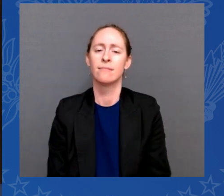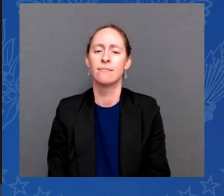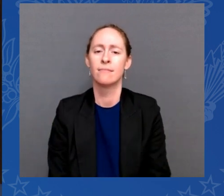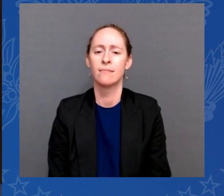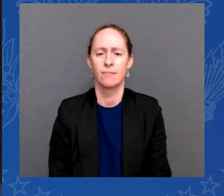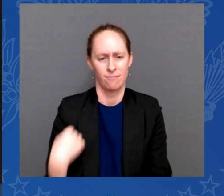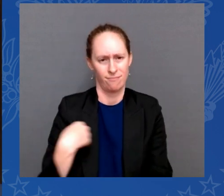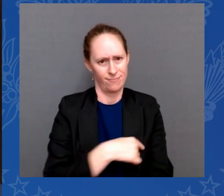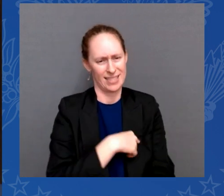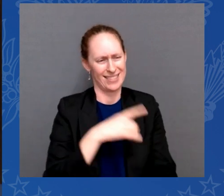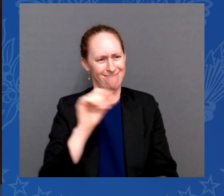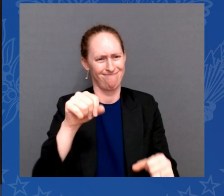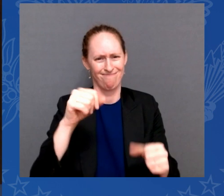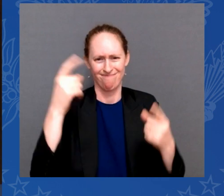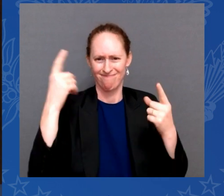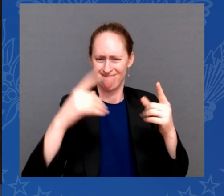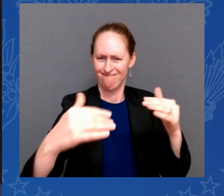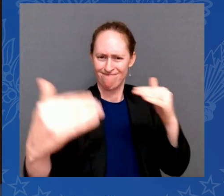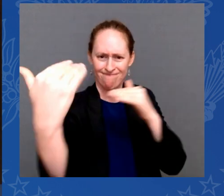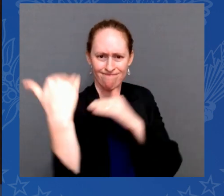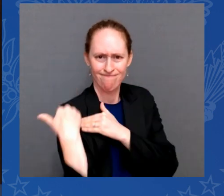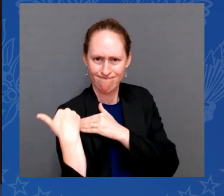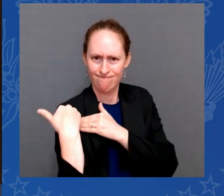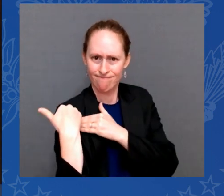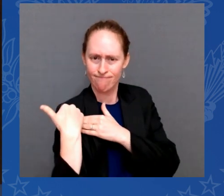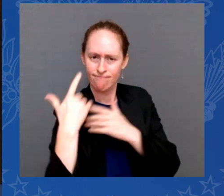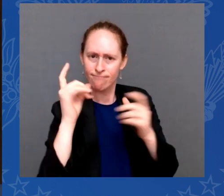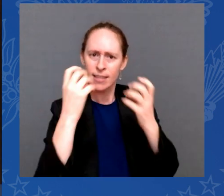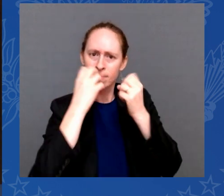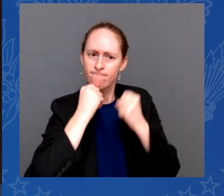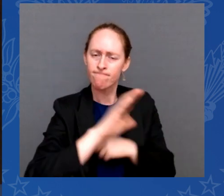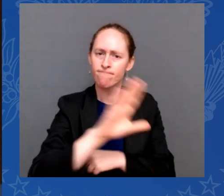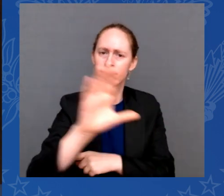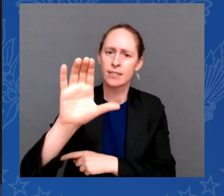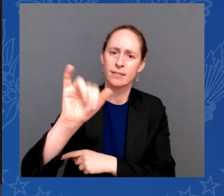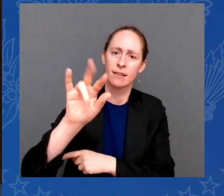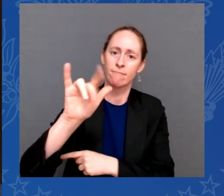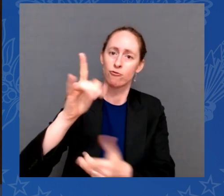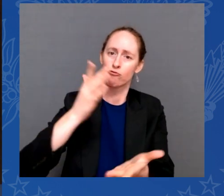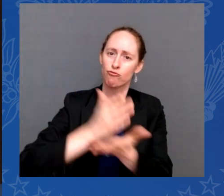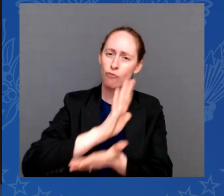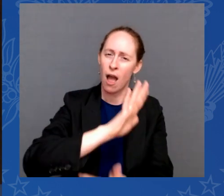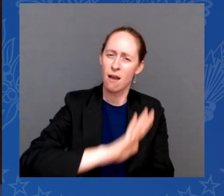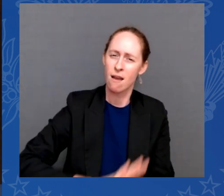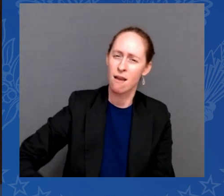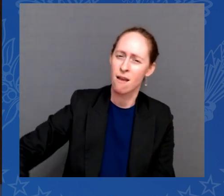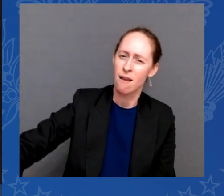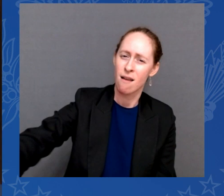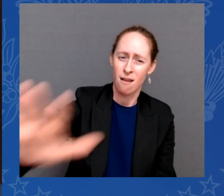That is what we have done, and that is what we will continue to do. Thank you.